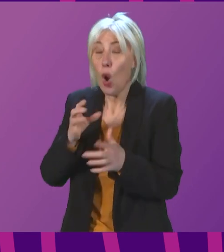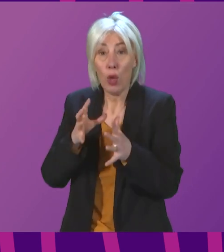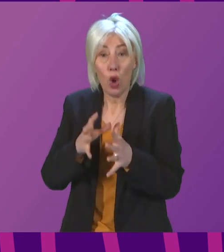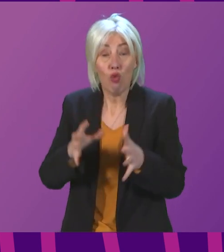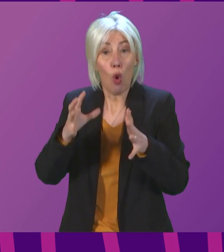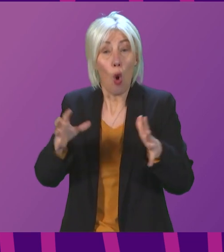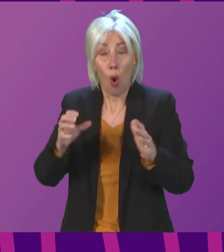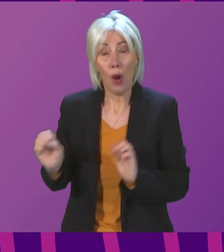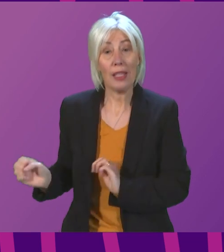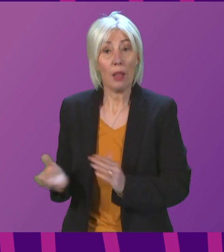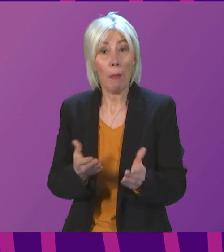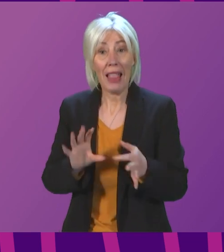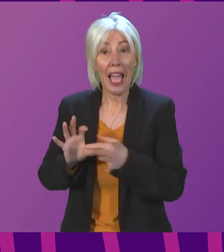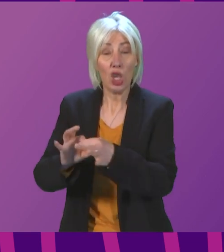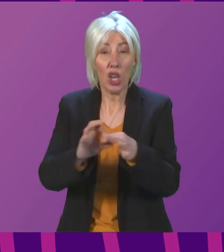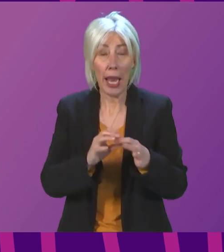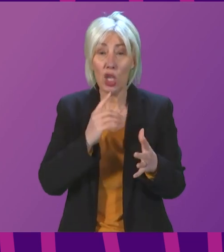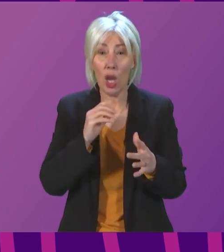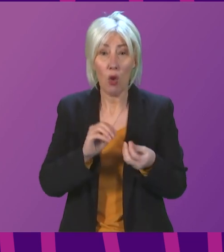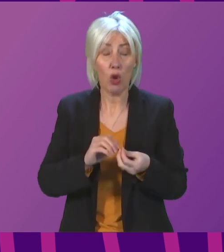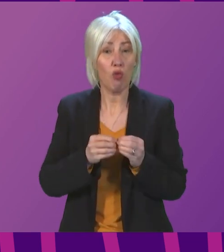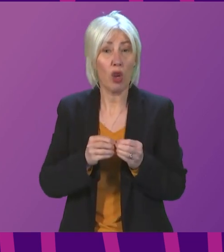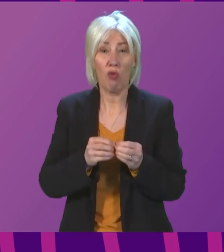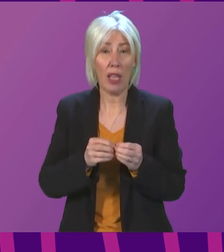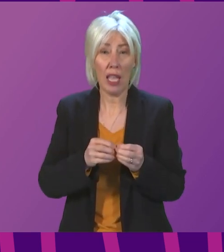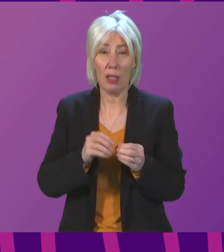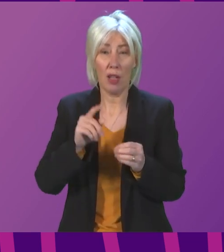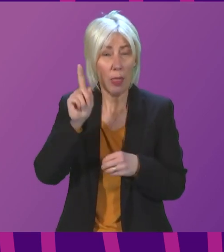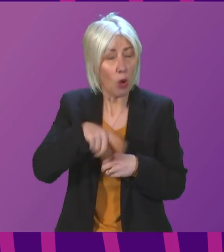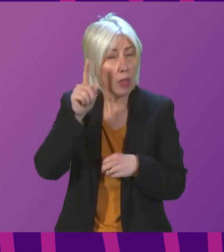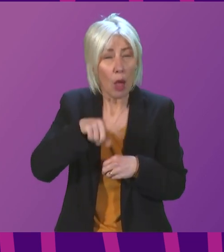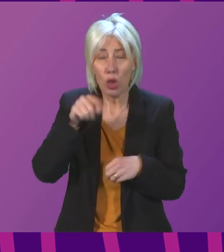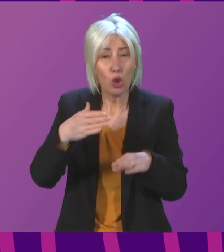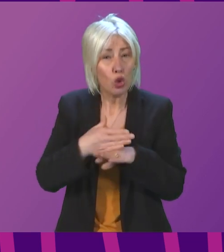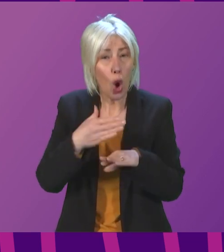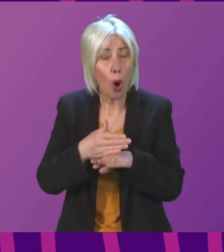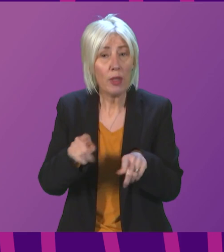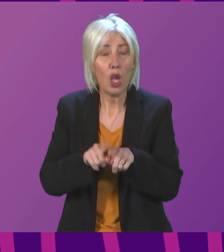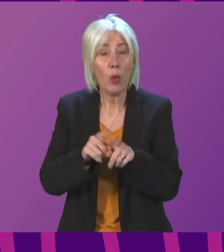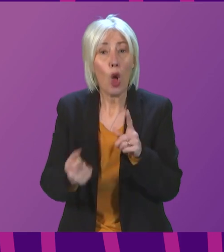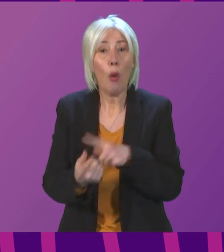create thousands, possibly tens of thousands, of jobs; and, of course, to raise revenues